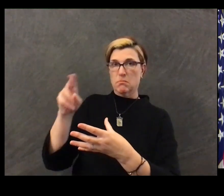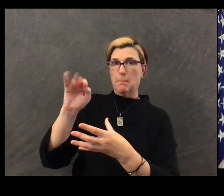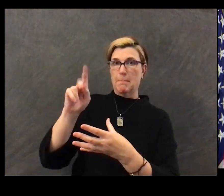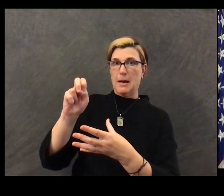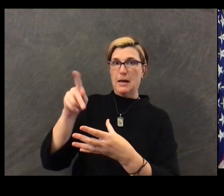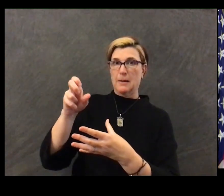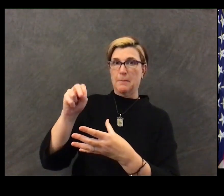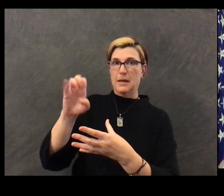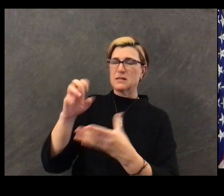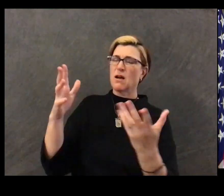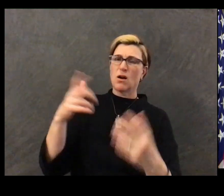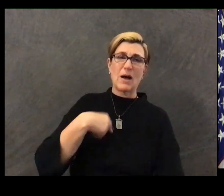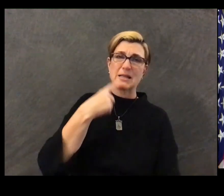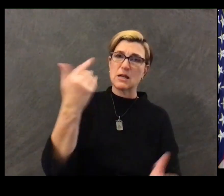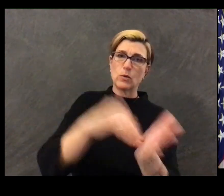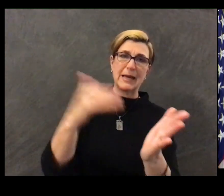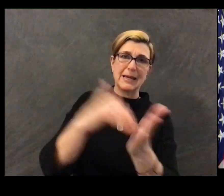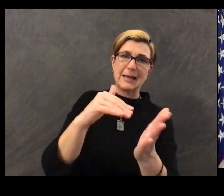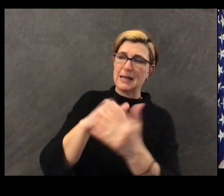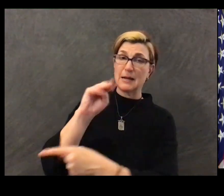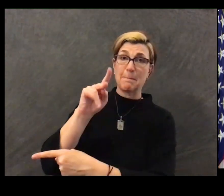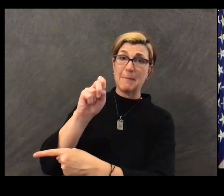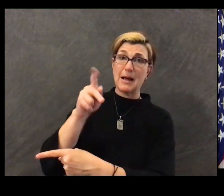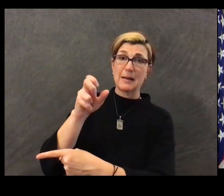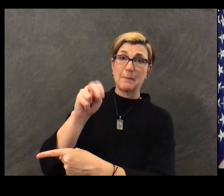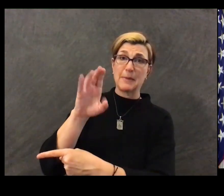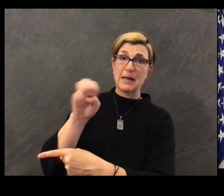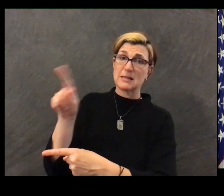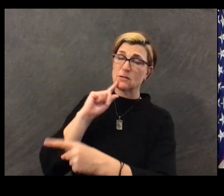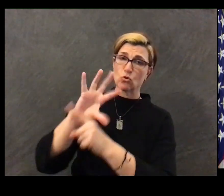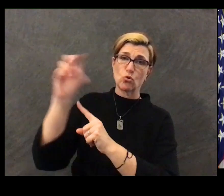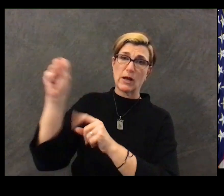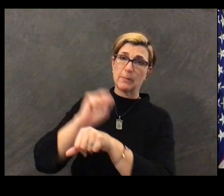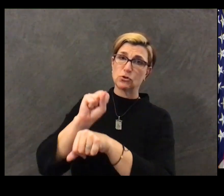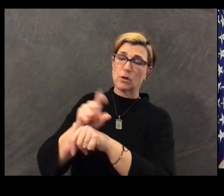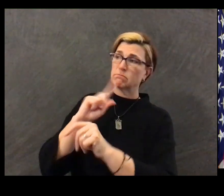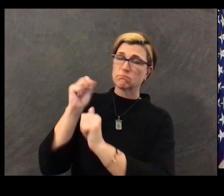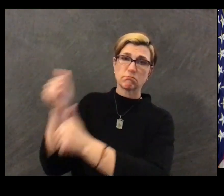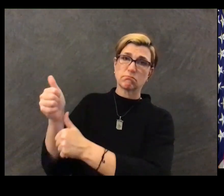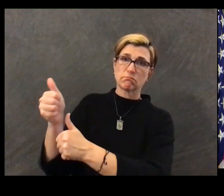incredible job really an incredible job thank you is providing technical